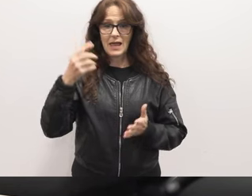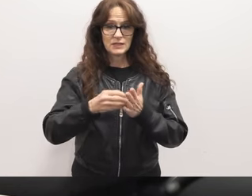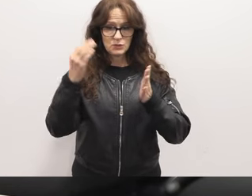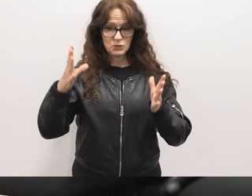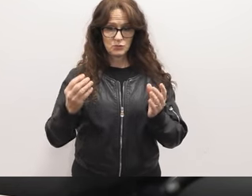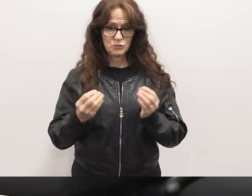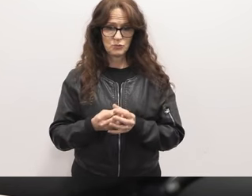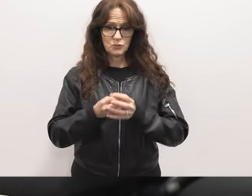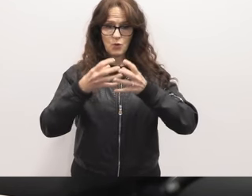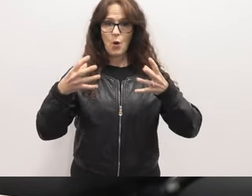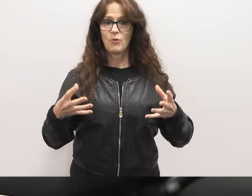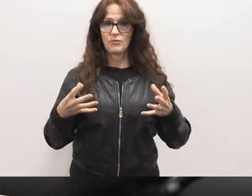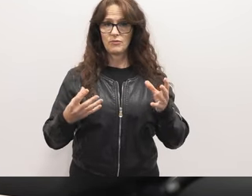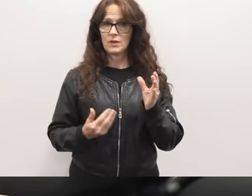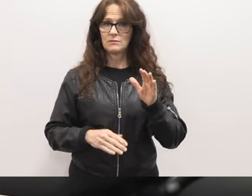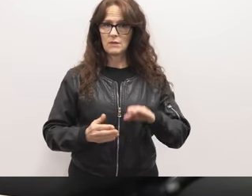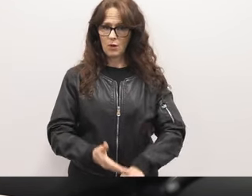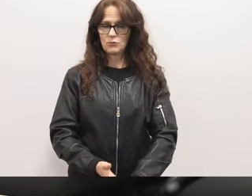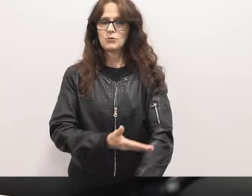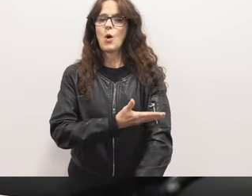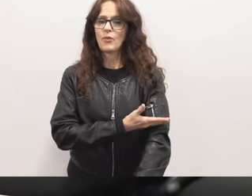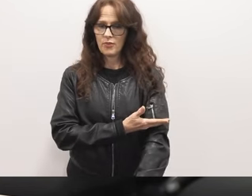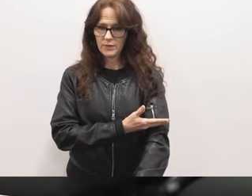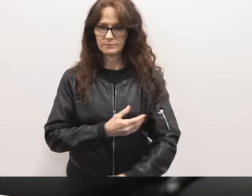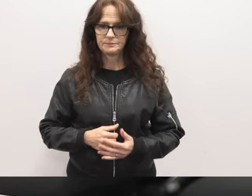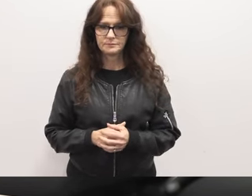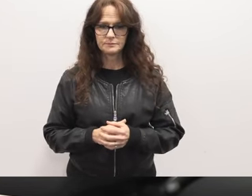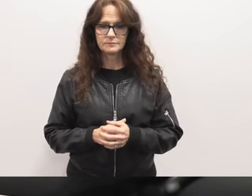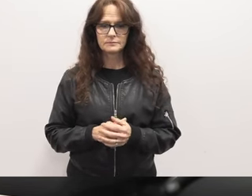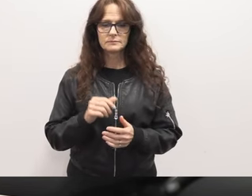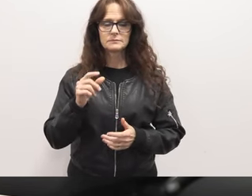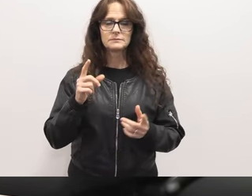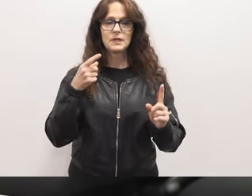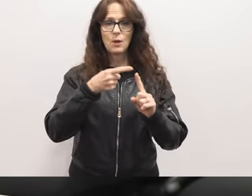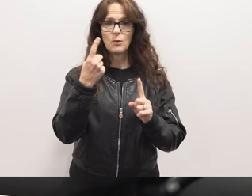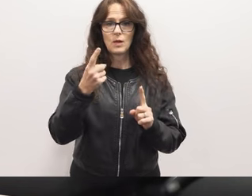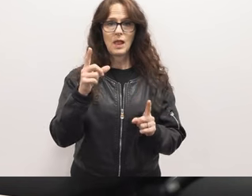So in our goal one that pertains to literacy and mathematics,